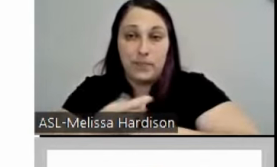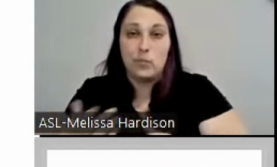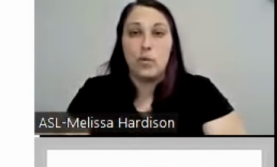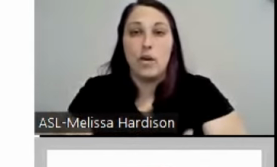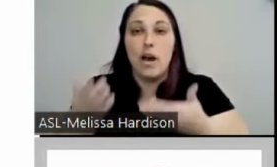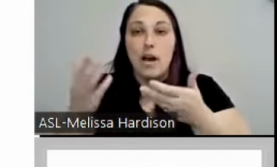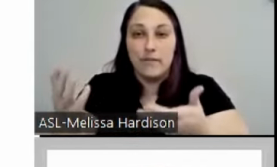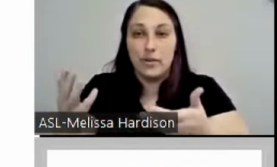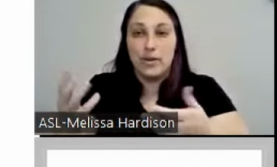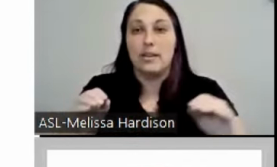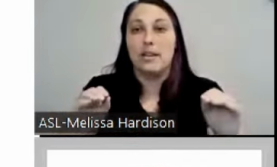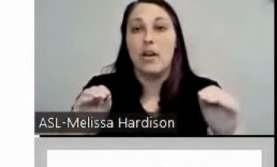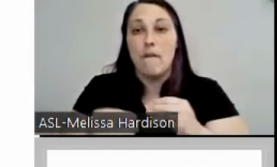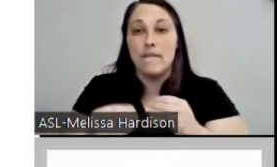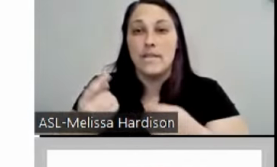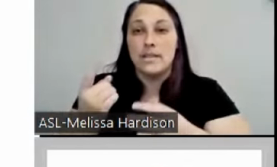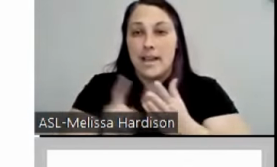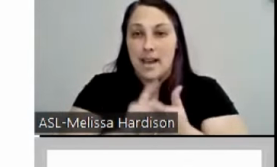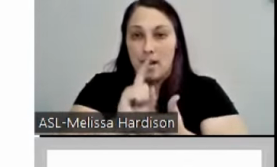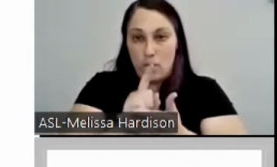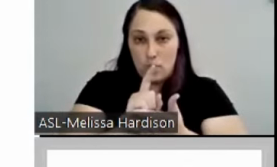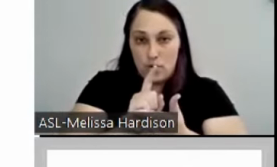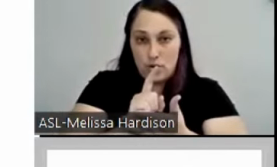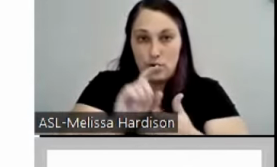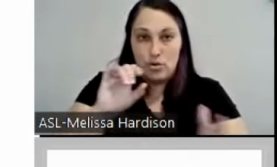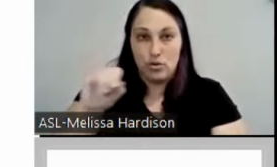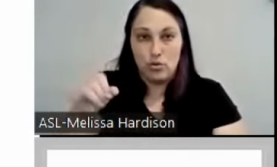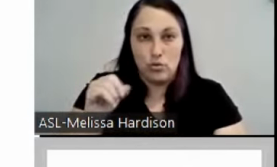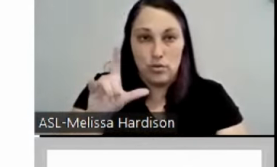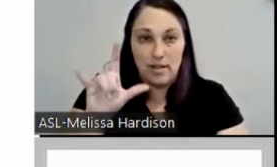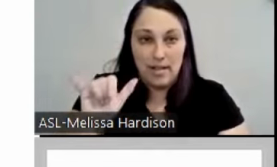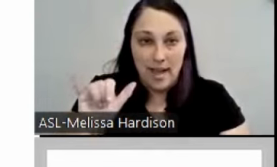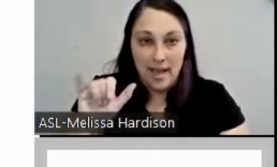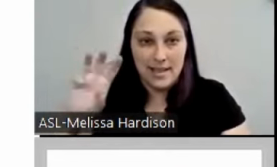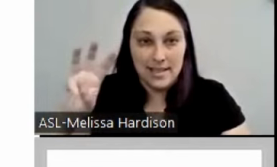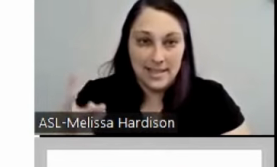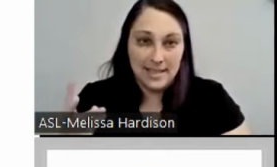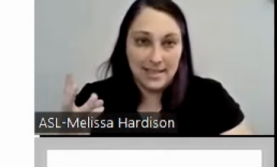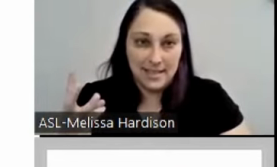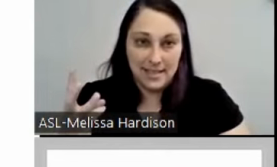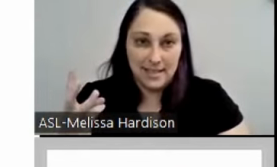World Dubuque area, and has been for these areas around here! Rural Dubuque.